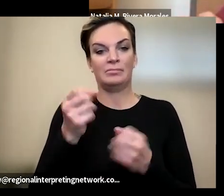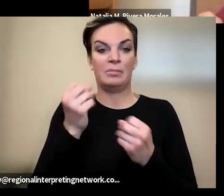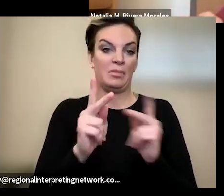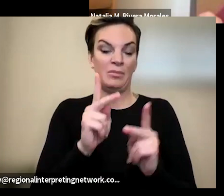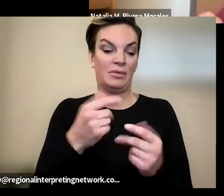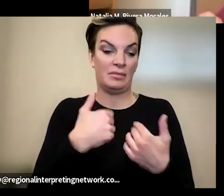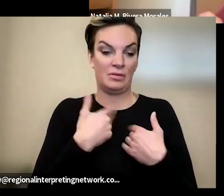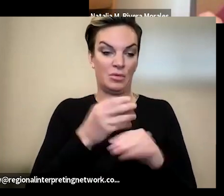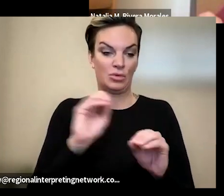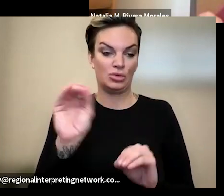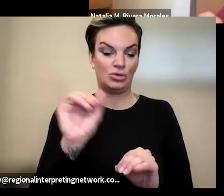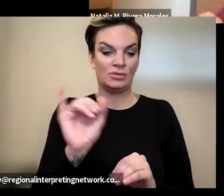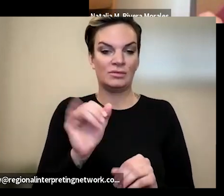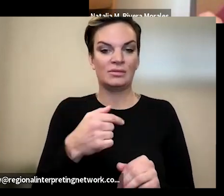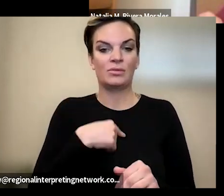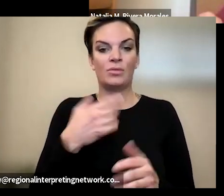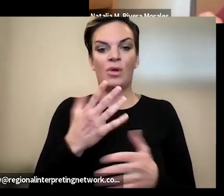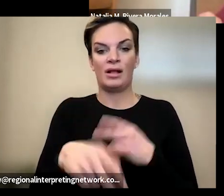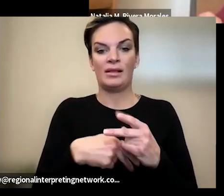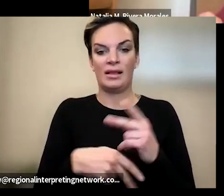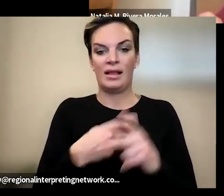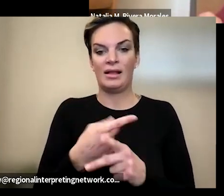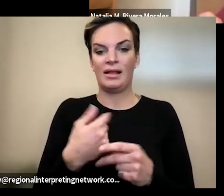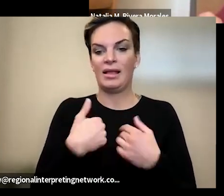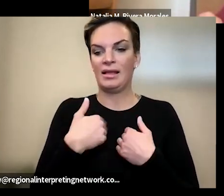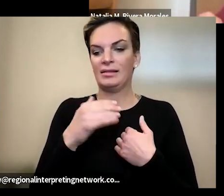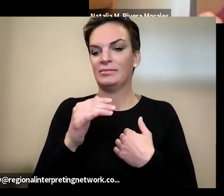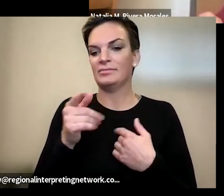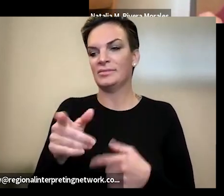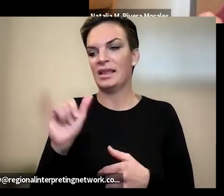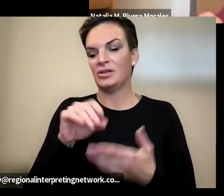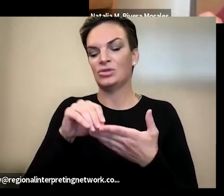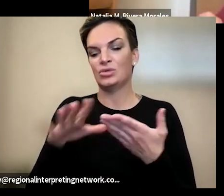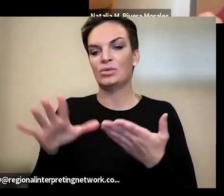so the insurance I was able to get was like the student-offered insurance, which basically covers